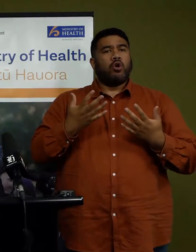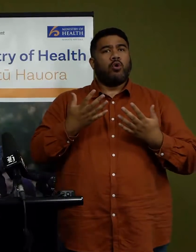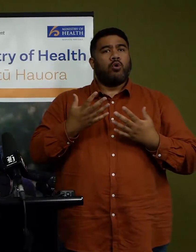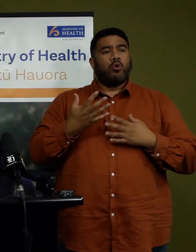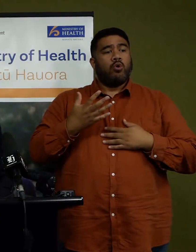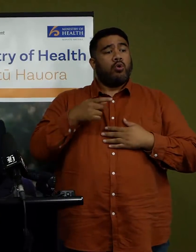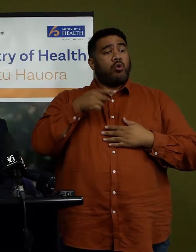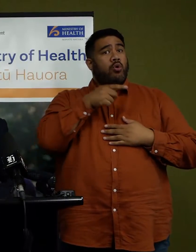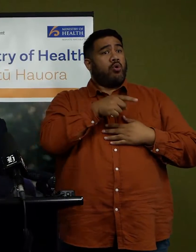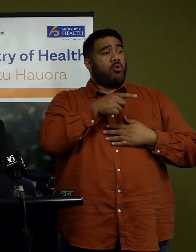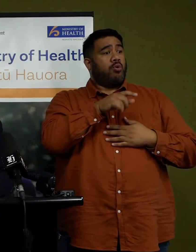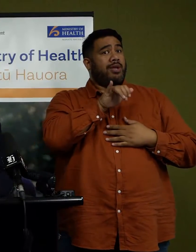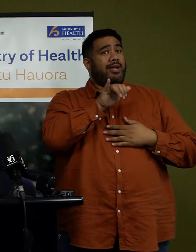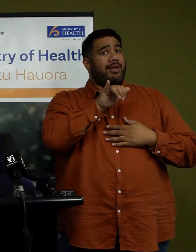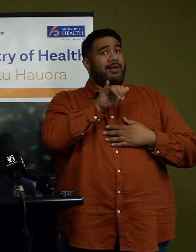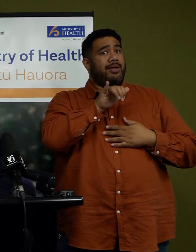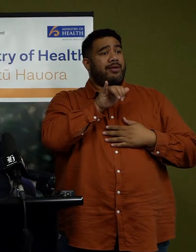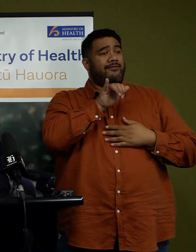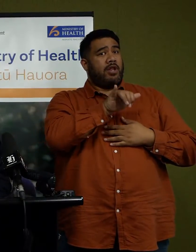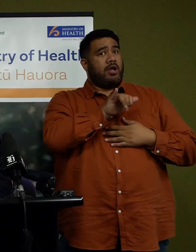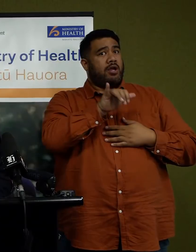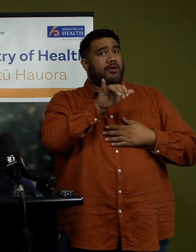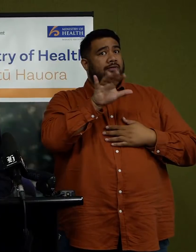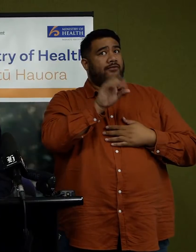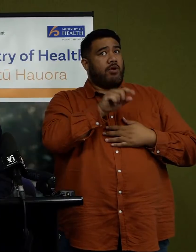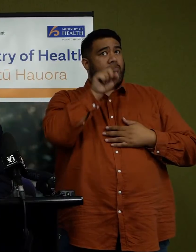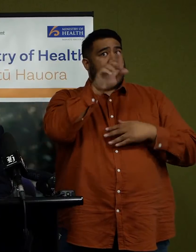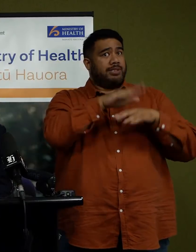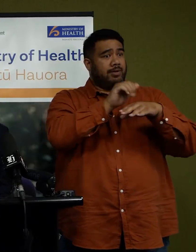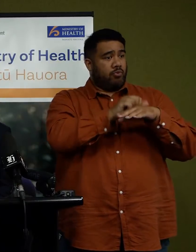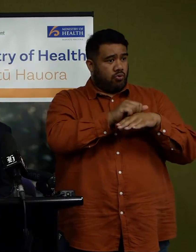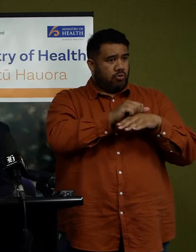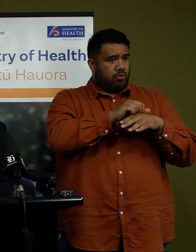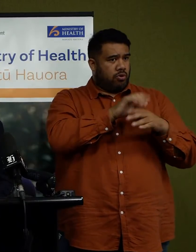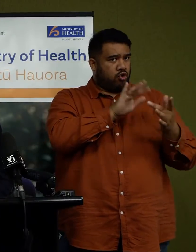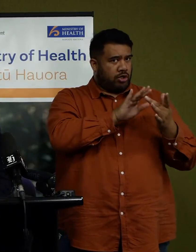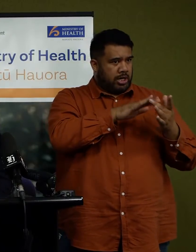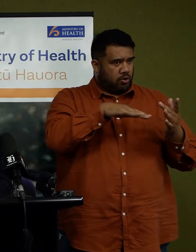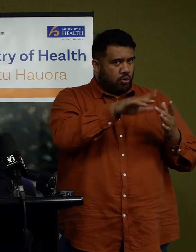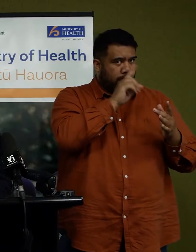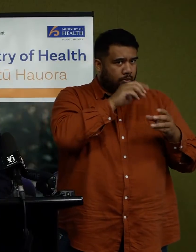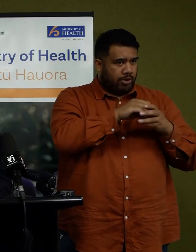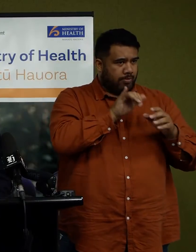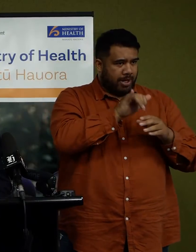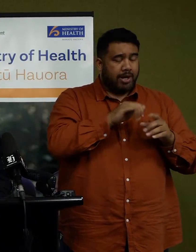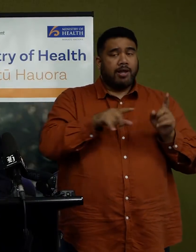or those two flights by public health staff, contact will also be made for everyone